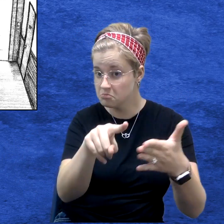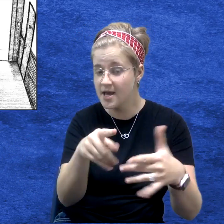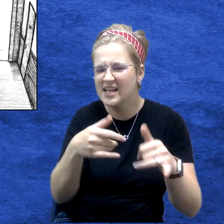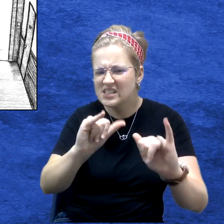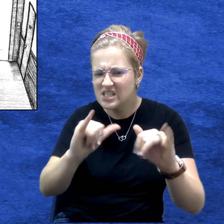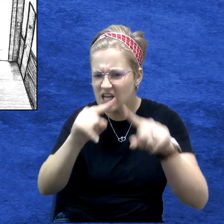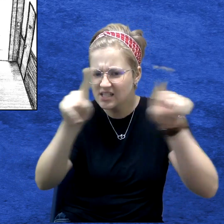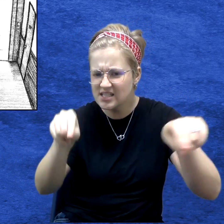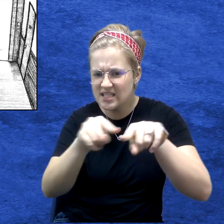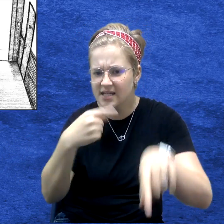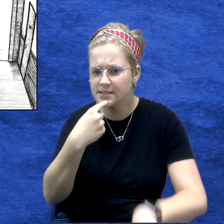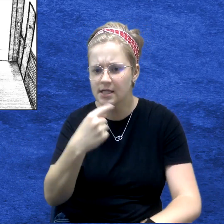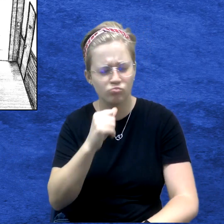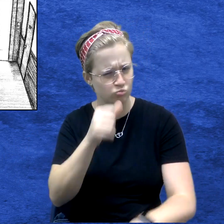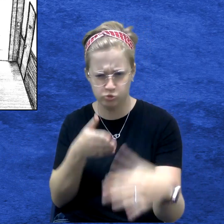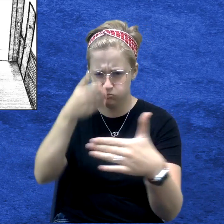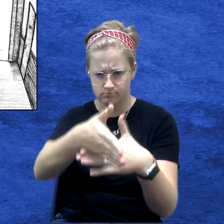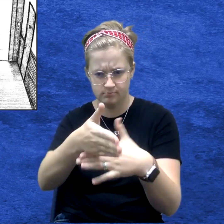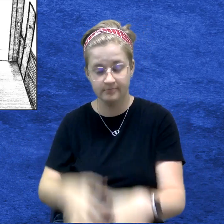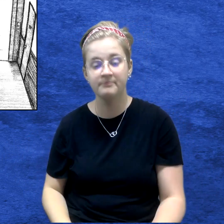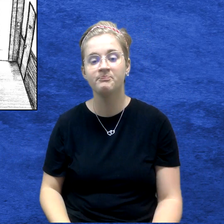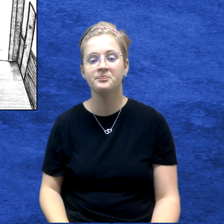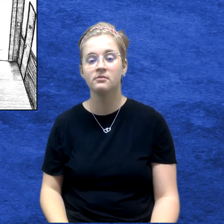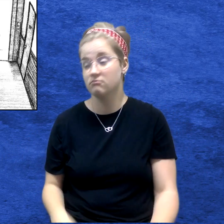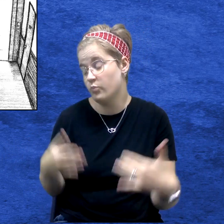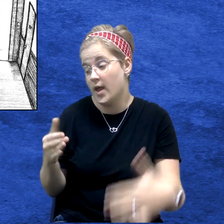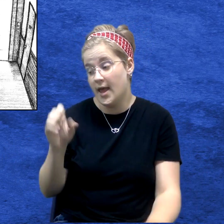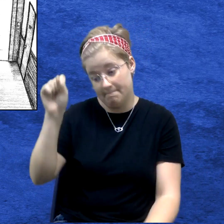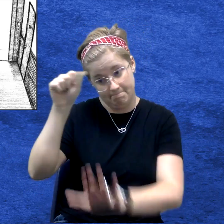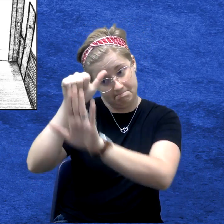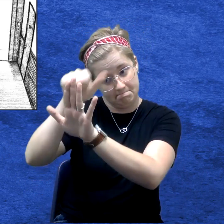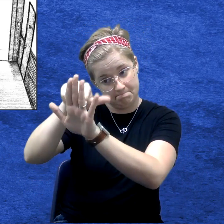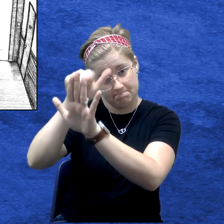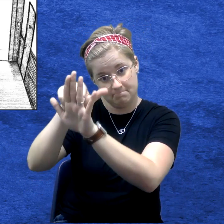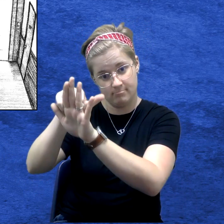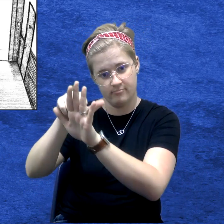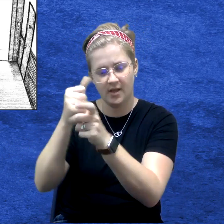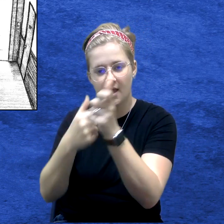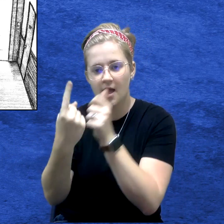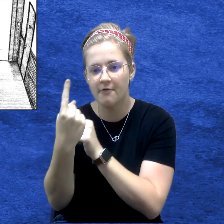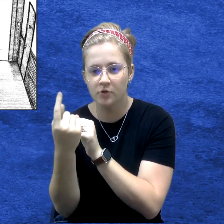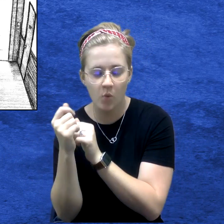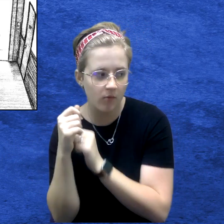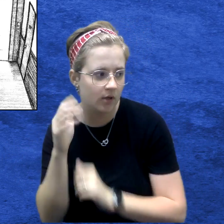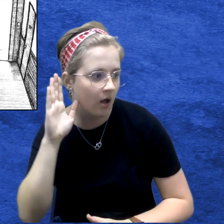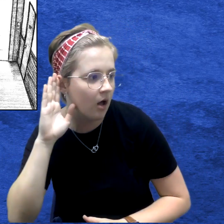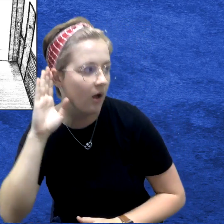Mr. Linkletter knocked. They all leaned toward the door. “Listen, I hear a voice!”